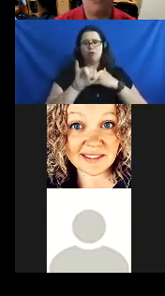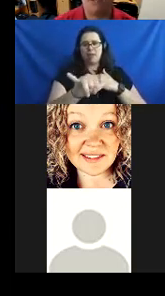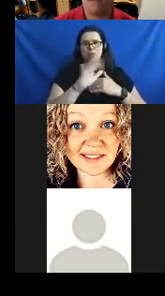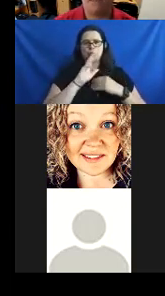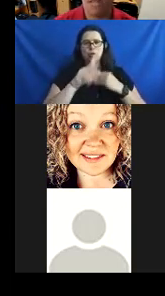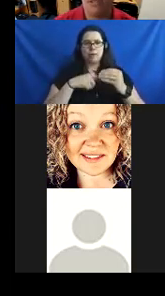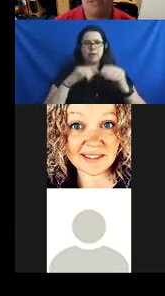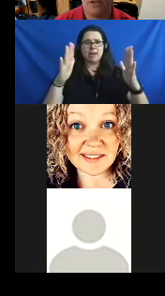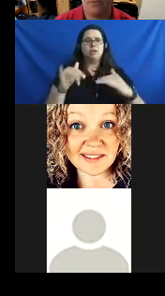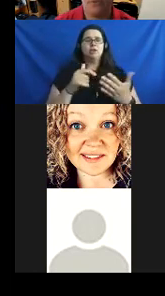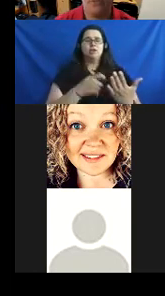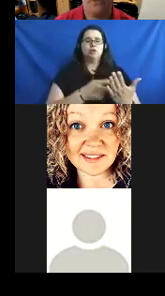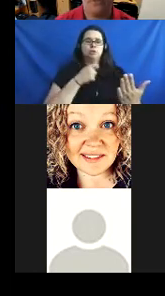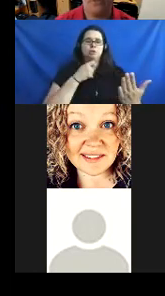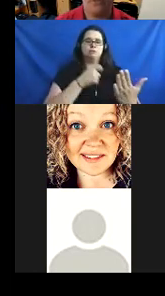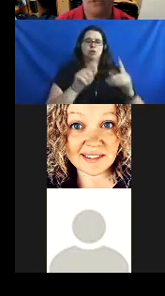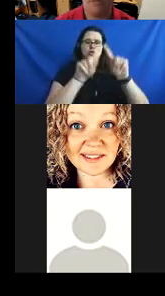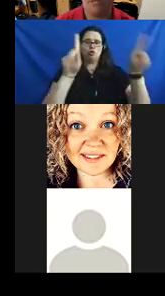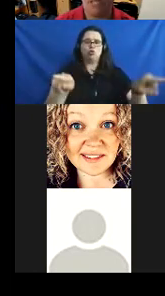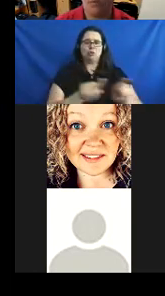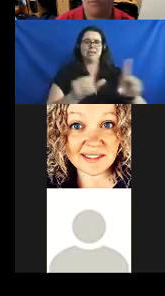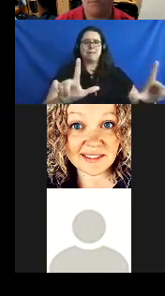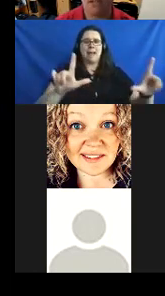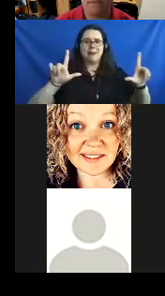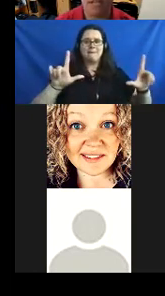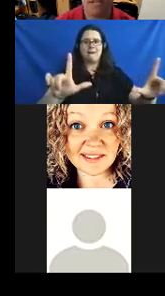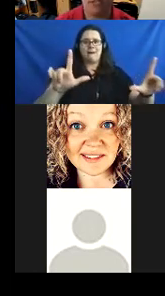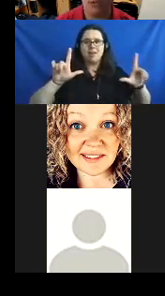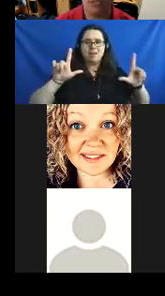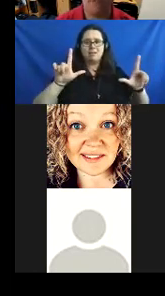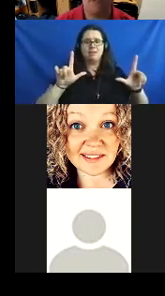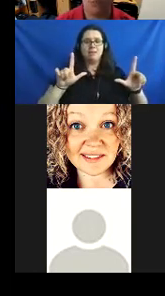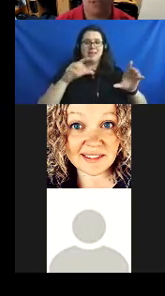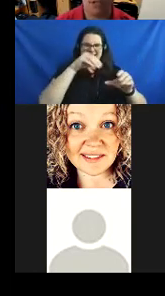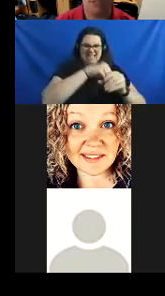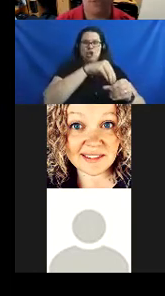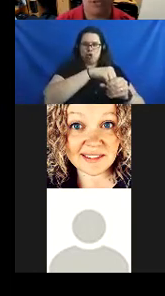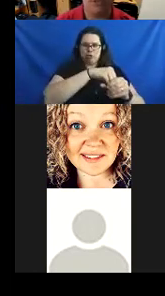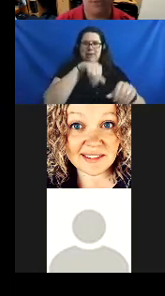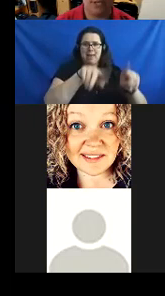SCREEN MAGNIFICATION SOFTWARE. THESE ARE THE OPTIONS THAT WILL MAGNIFY INTERNALLY WHAT IS ON THE SCREEN.